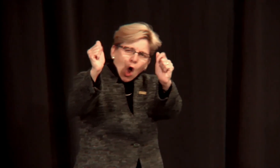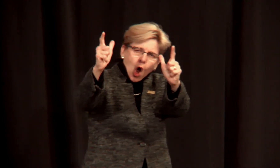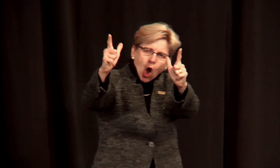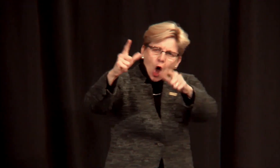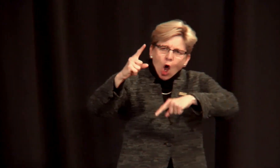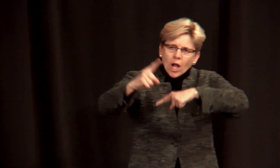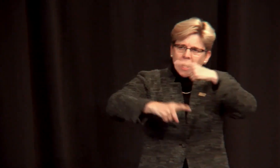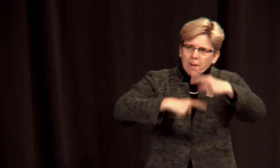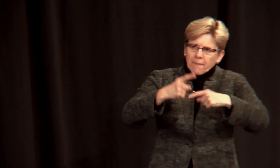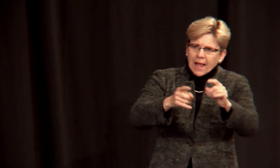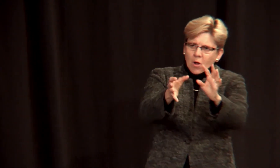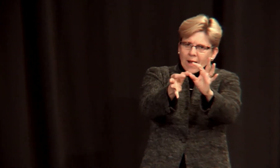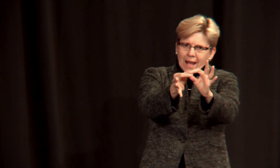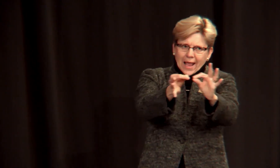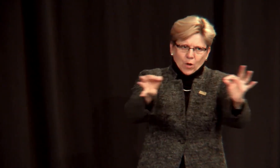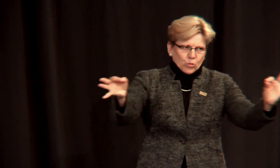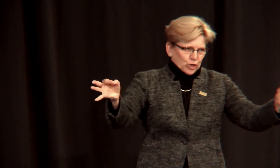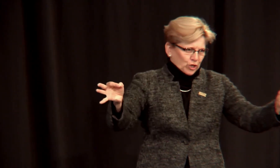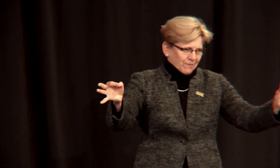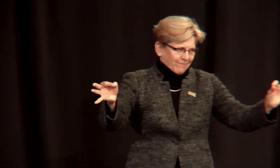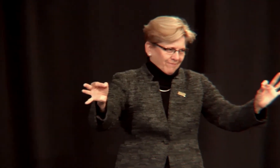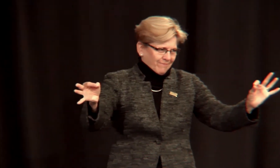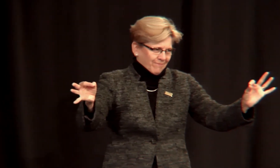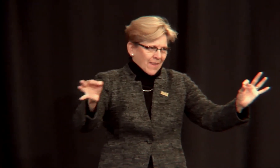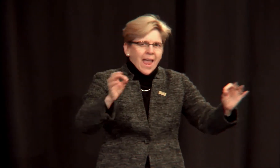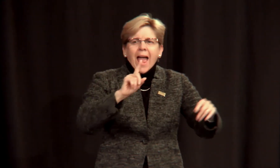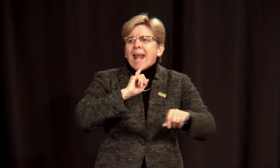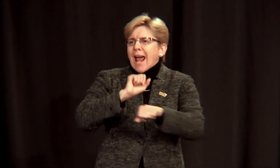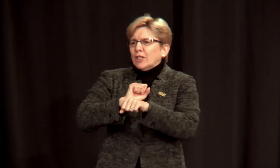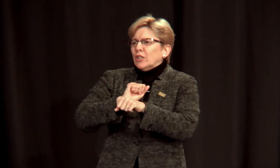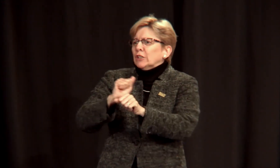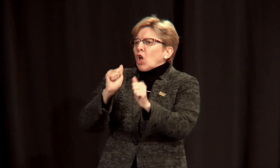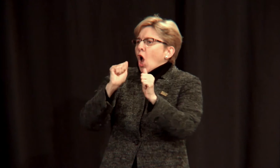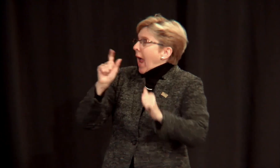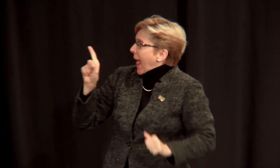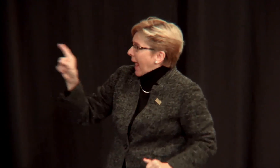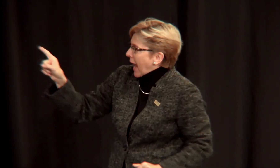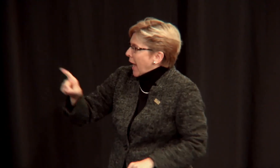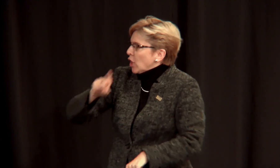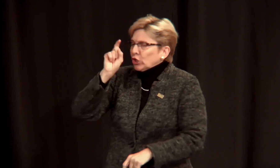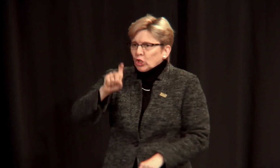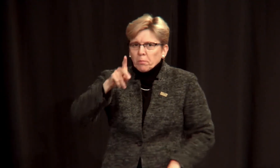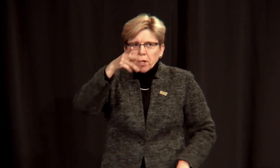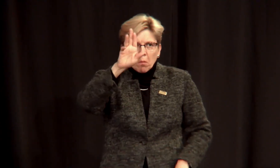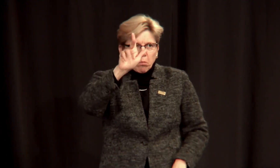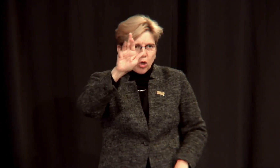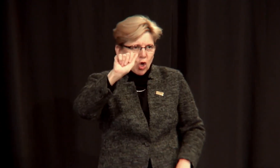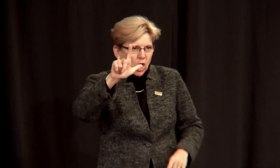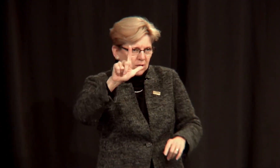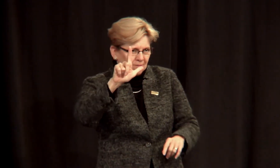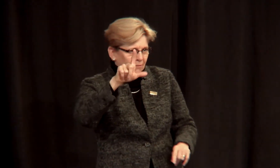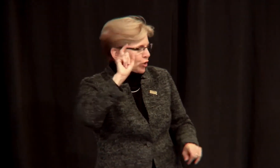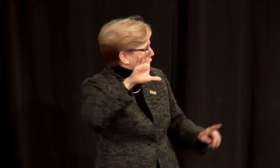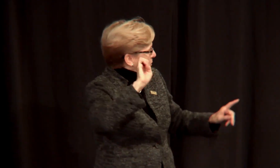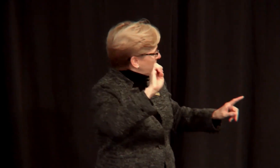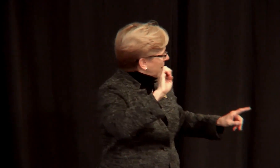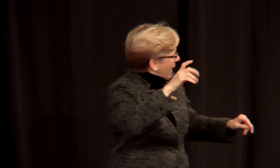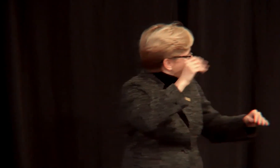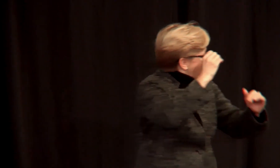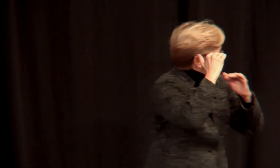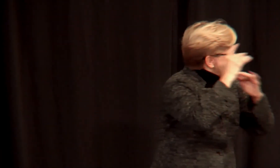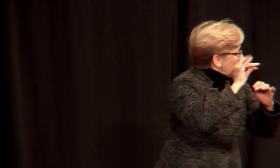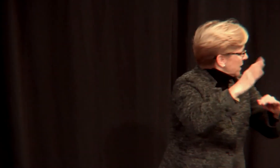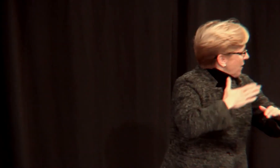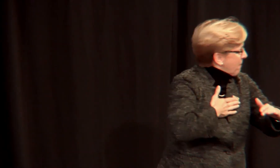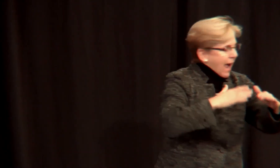It's all about language and actually this should be a plural - the limits of my